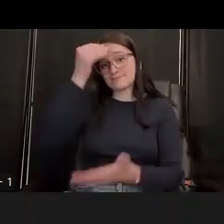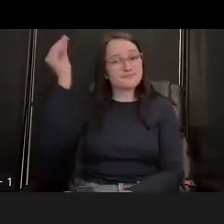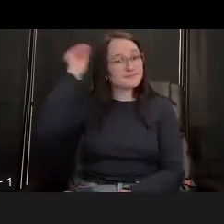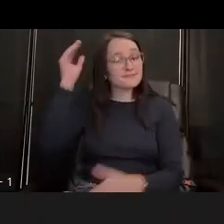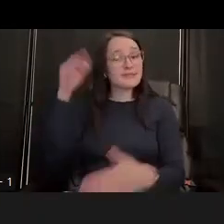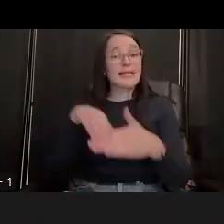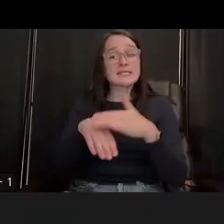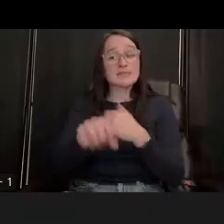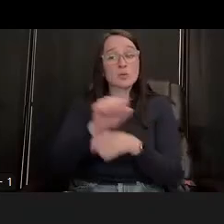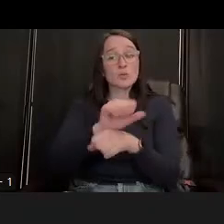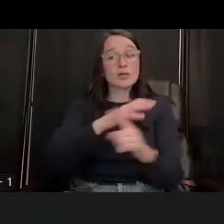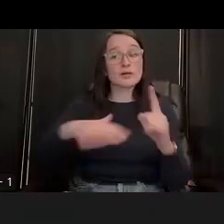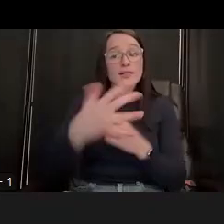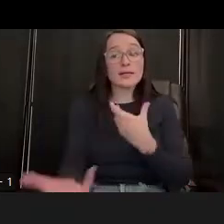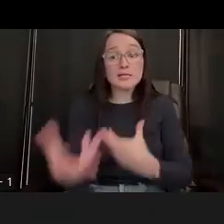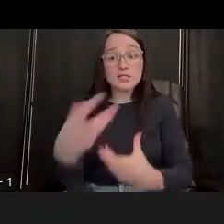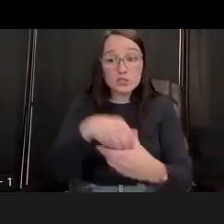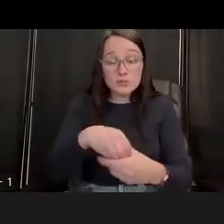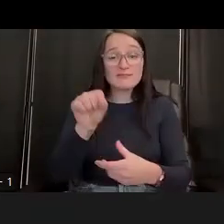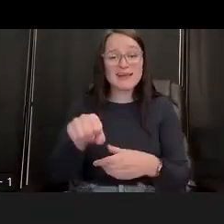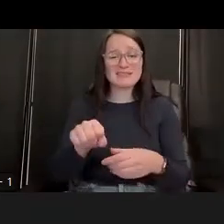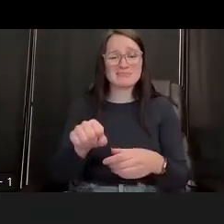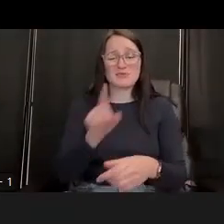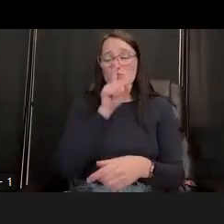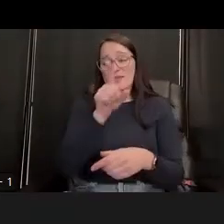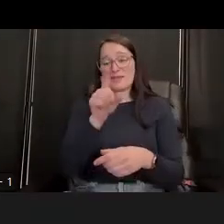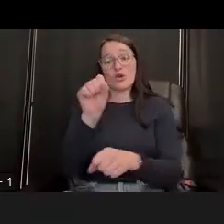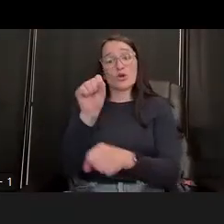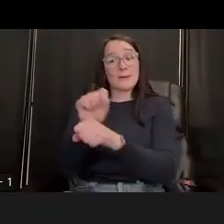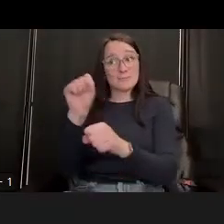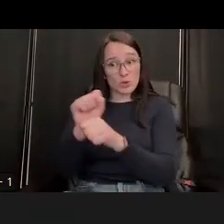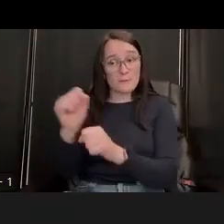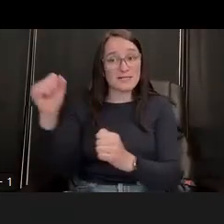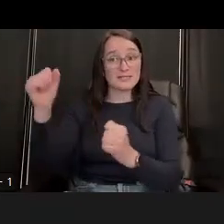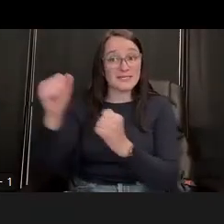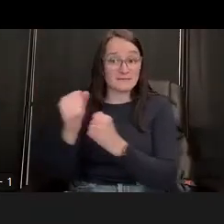are employment infrastructure and investing in a built environment directly reduces the burden on